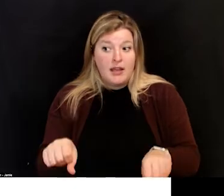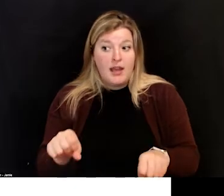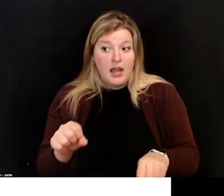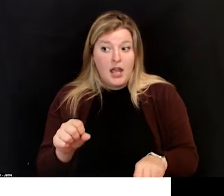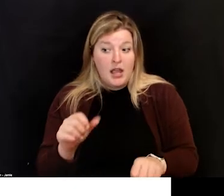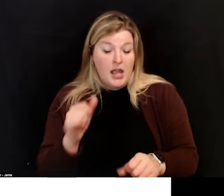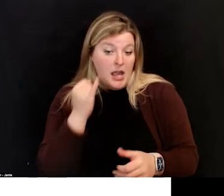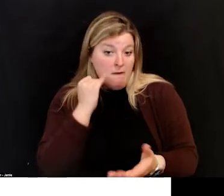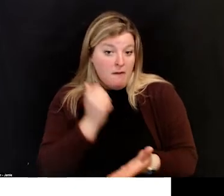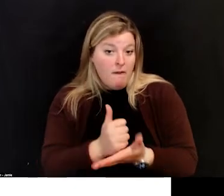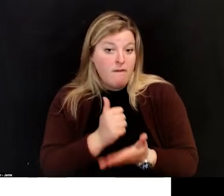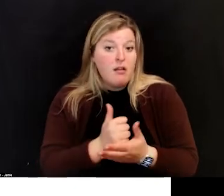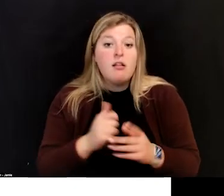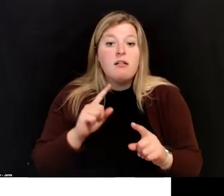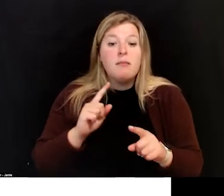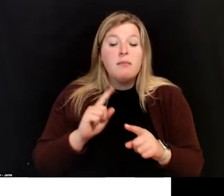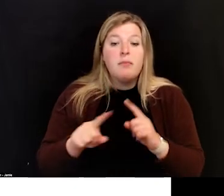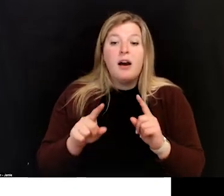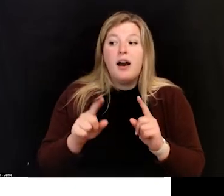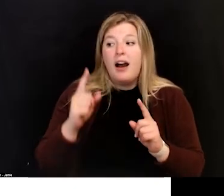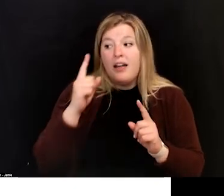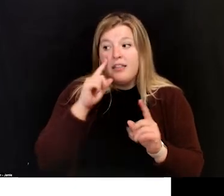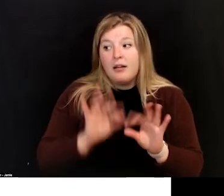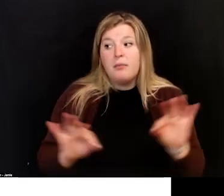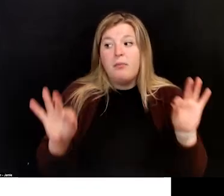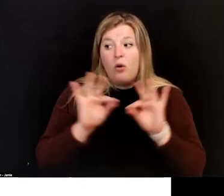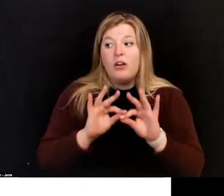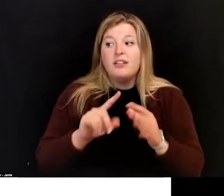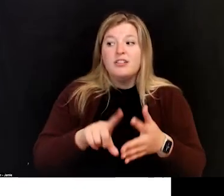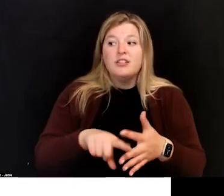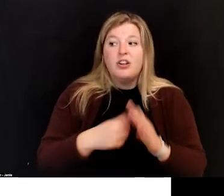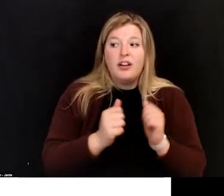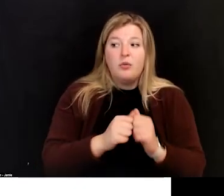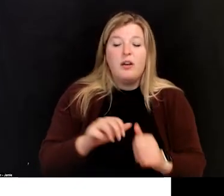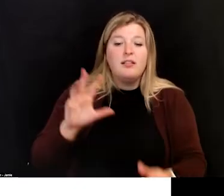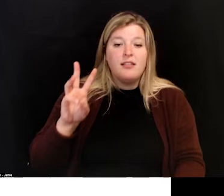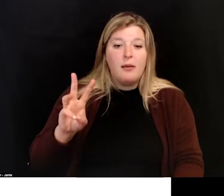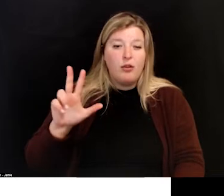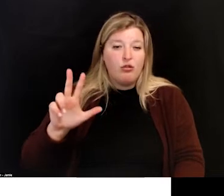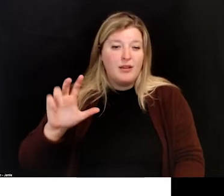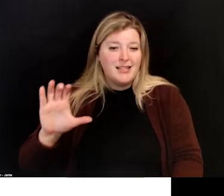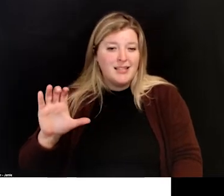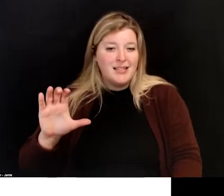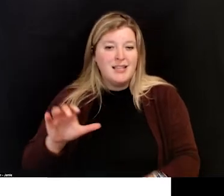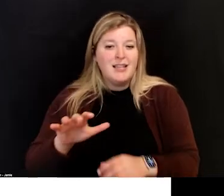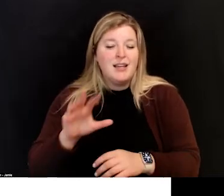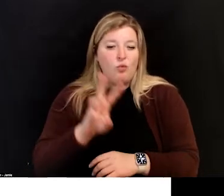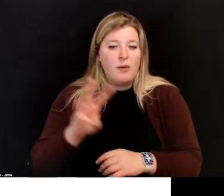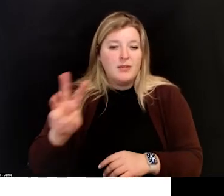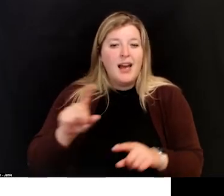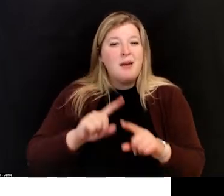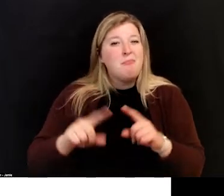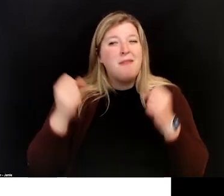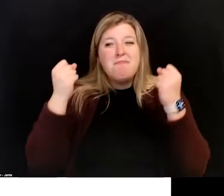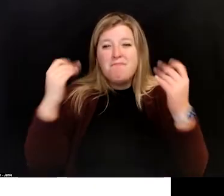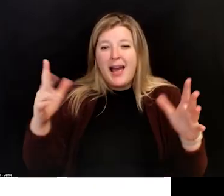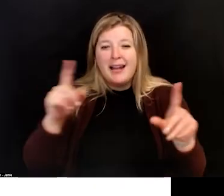But really starting with, I think, the W3C site, but also so many of the different organizations provide additional material.